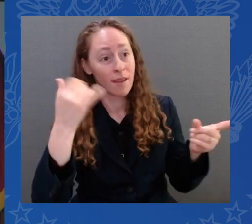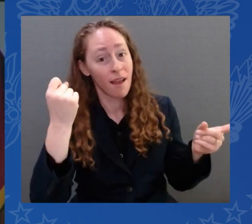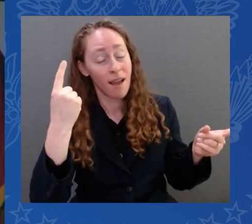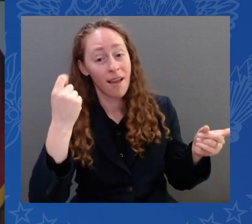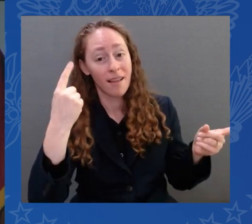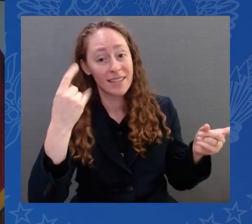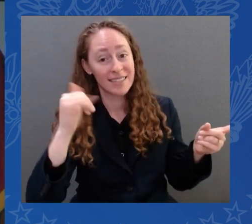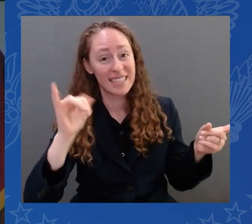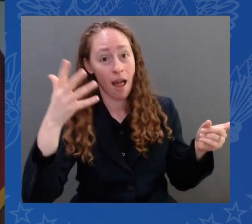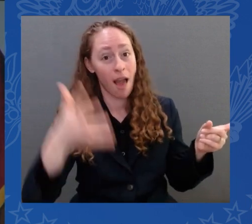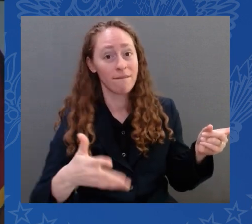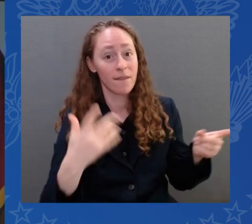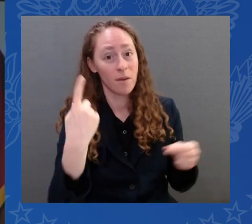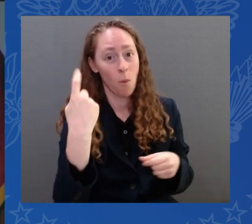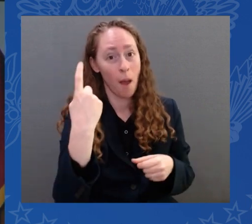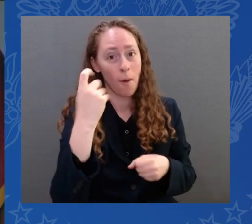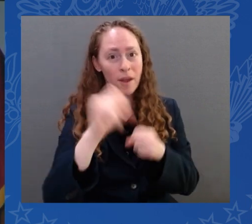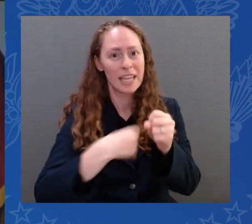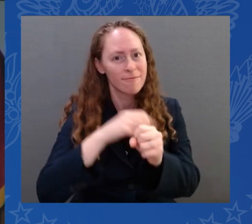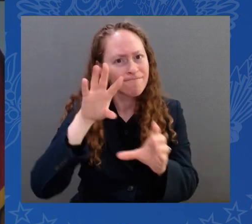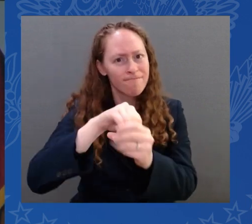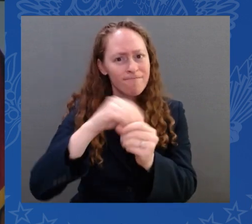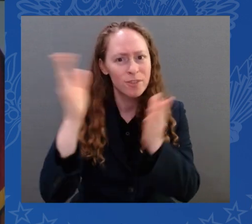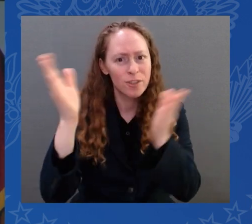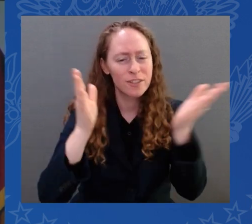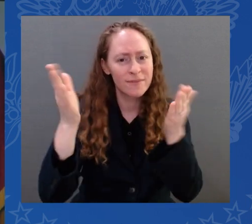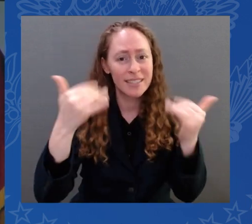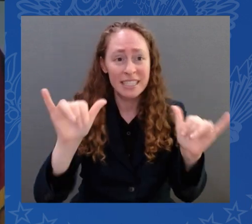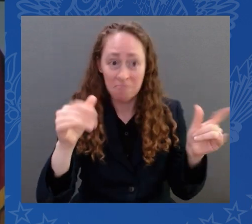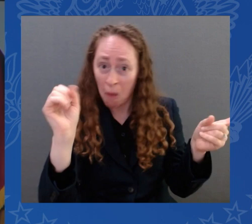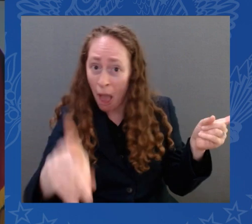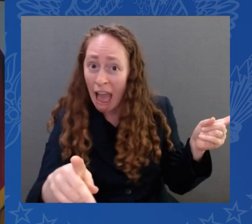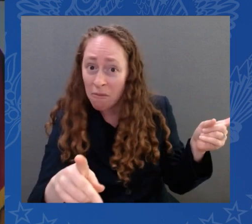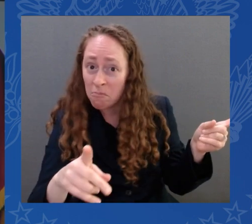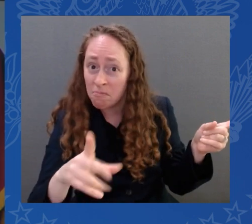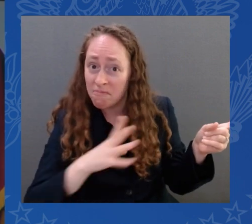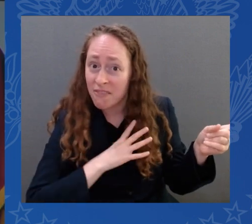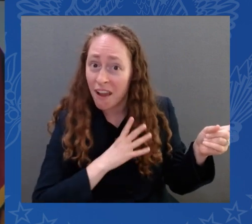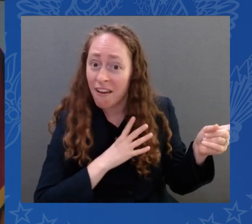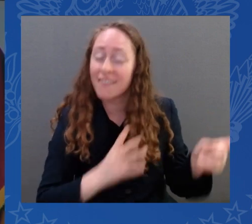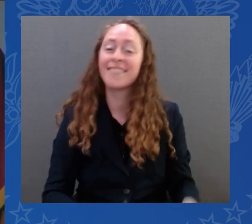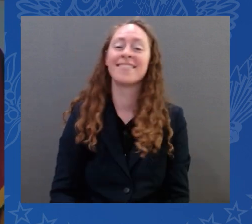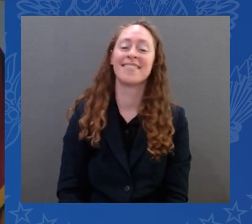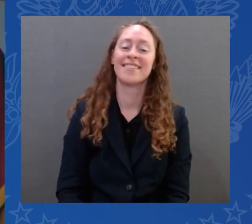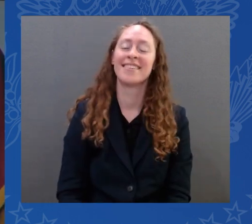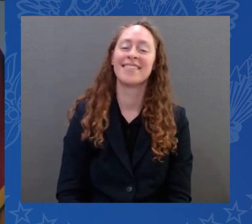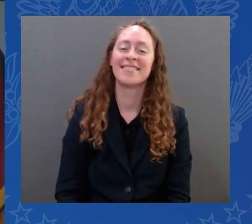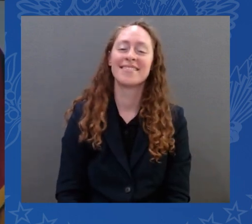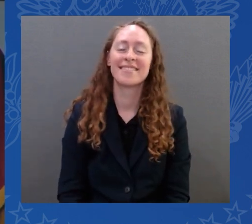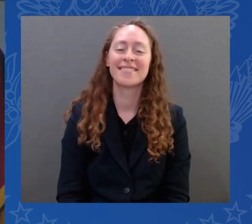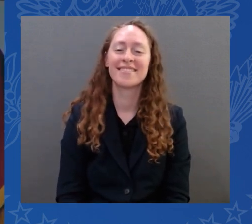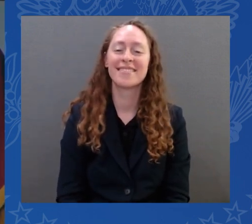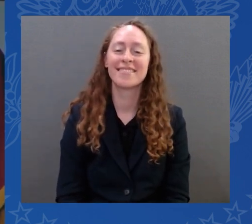So, the Class of '72 -- -- welcome. You guys must be very proud of all you've seen and done.